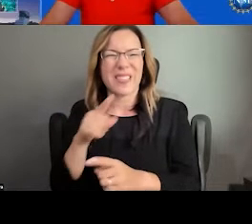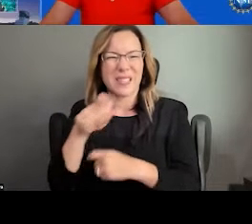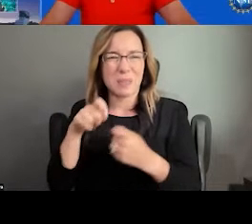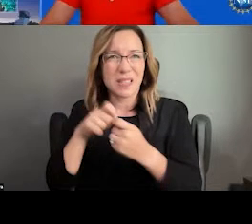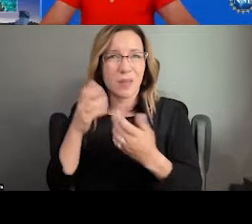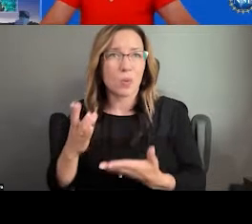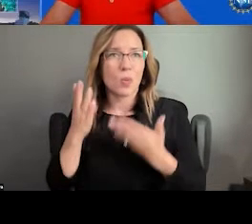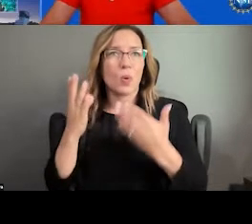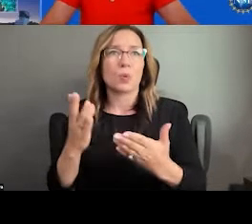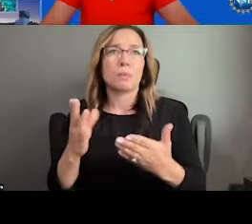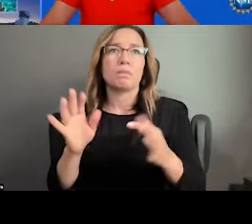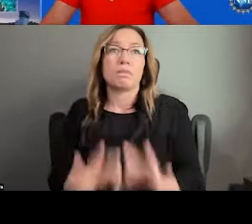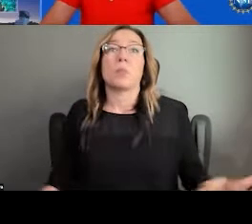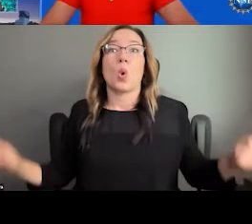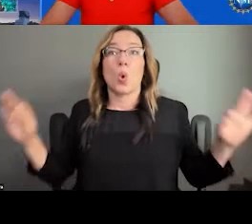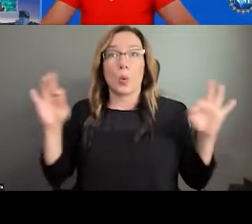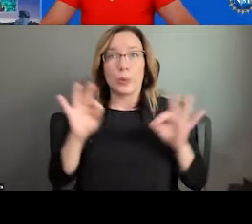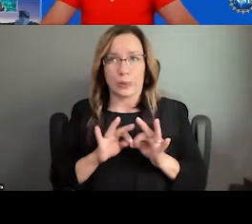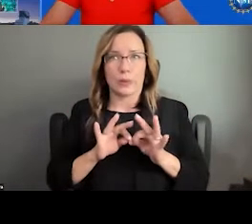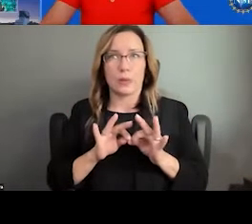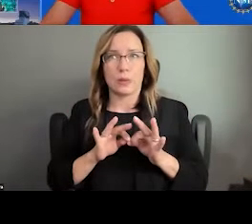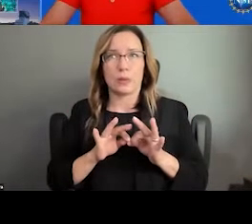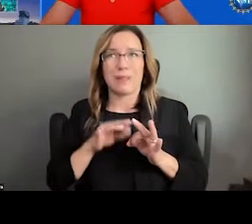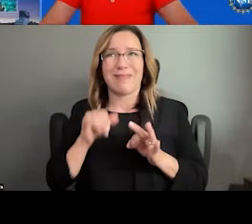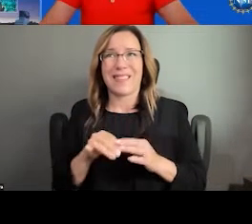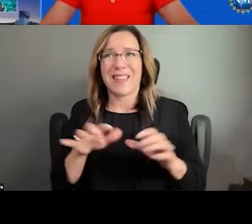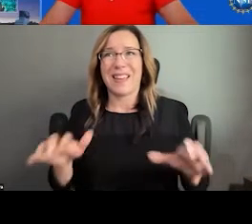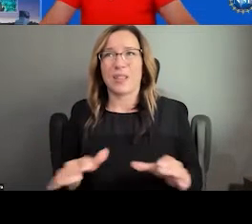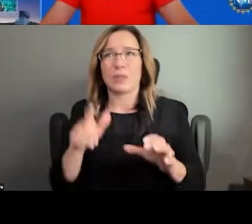Very important that action has to be taken.